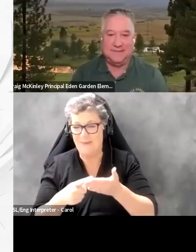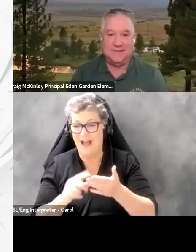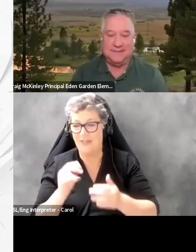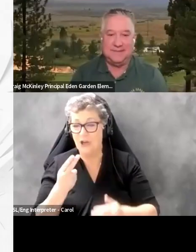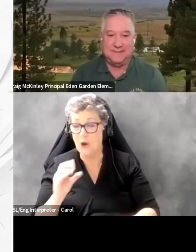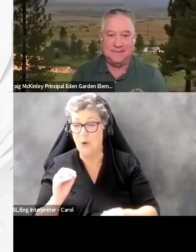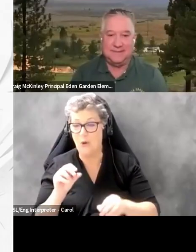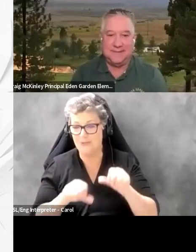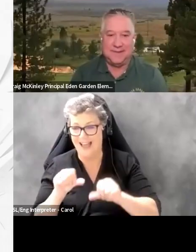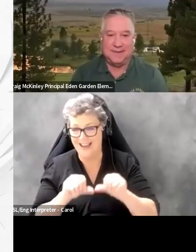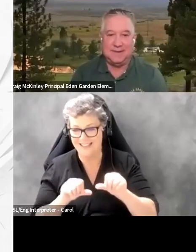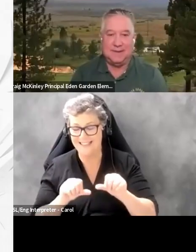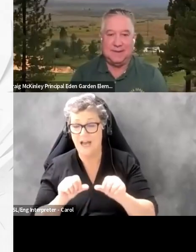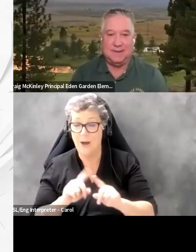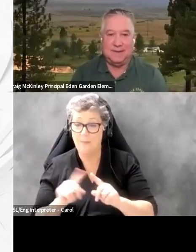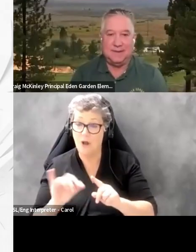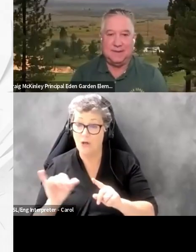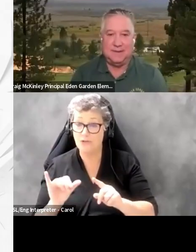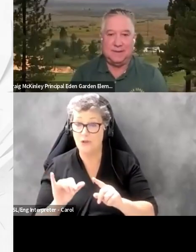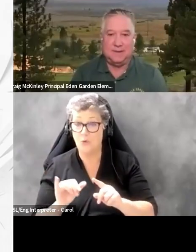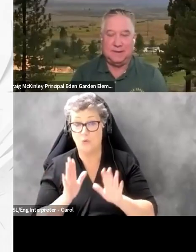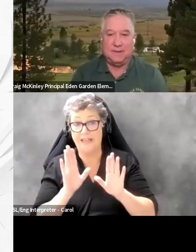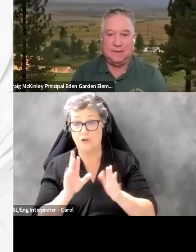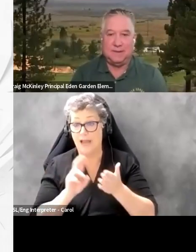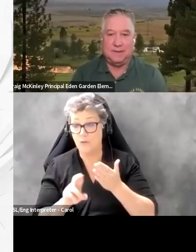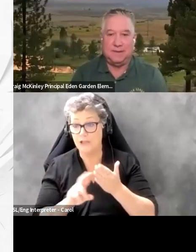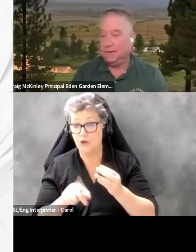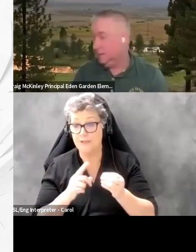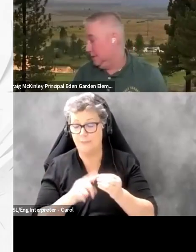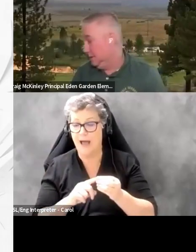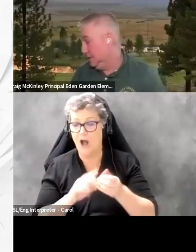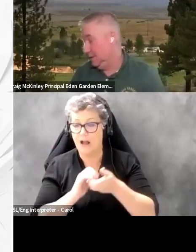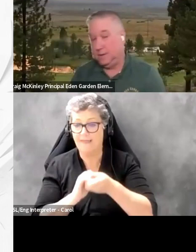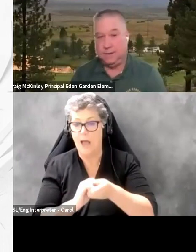sort of underpinning but there's also really great research around collaborative dialogue. And so we